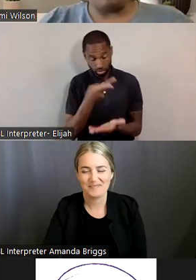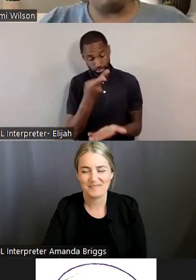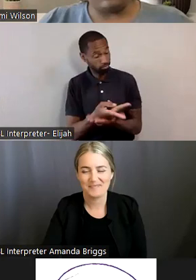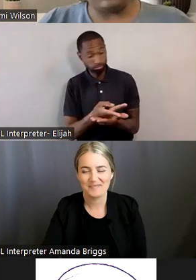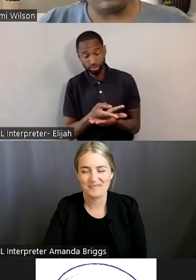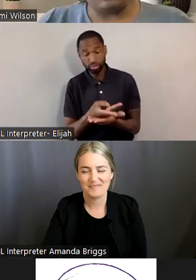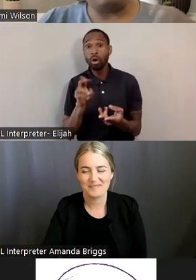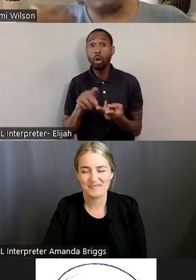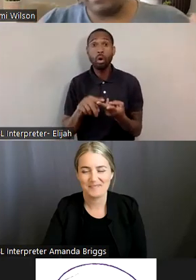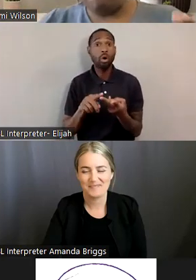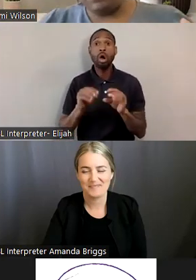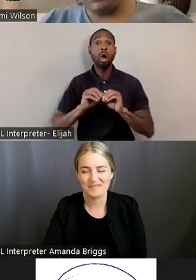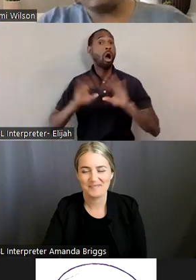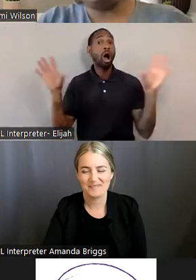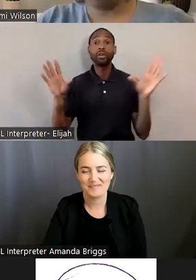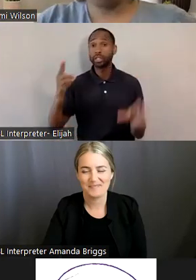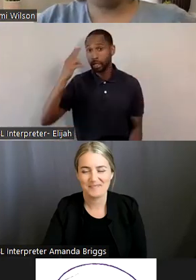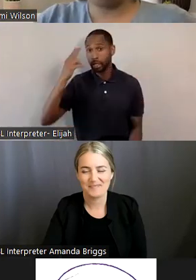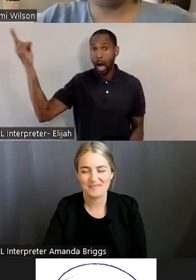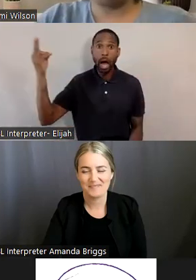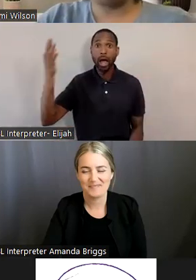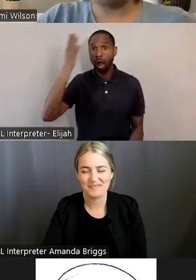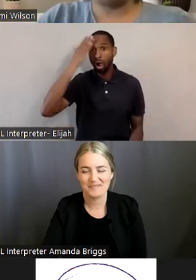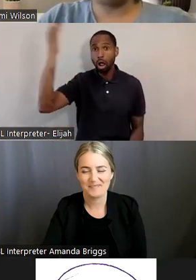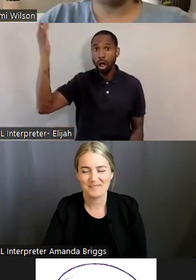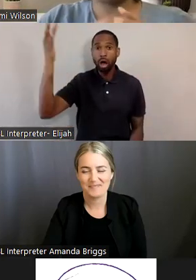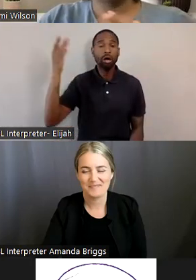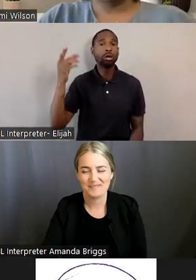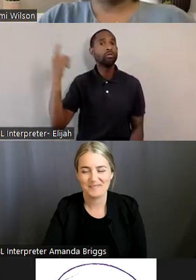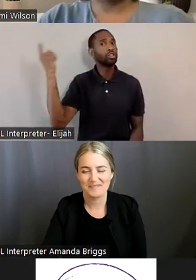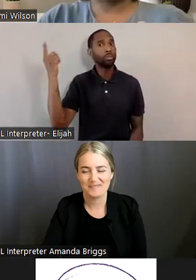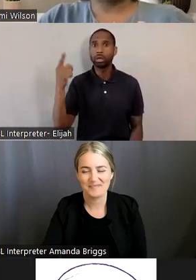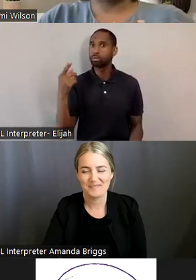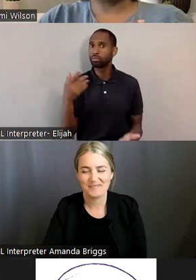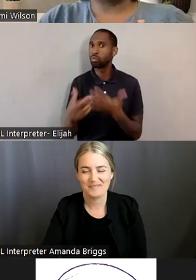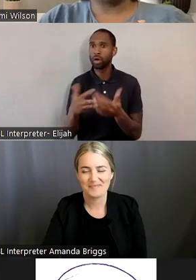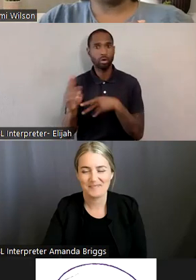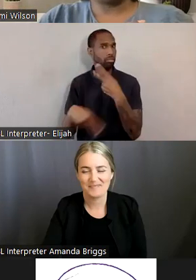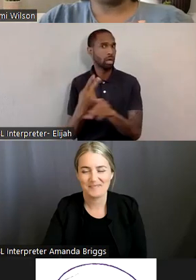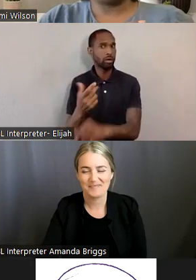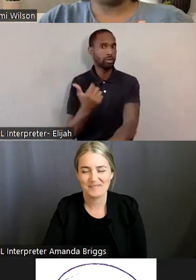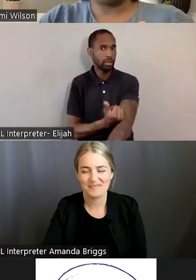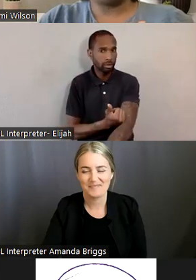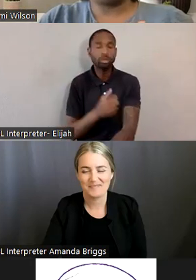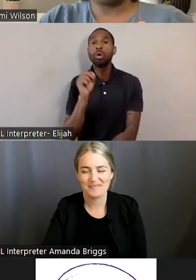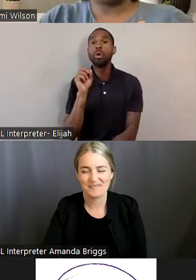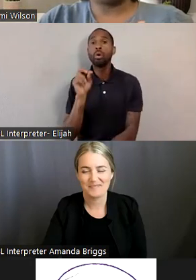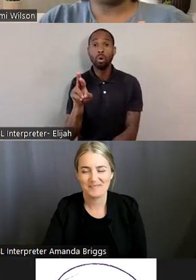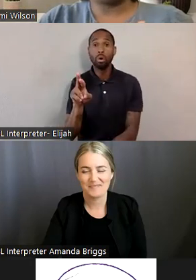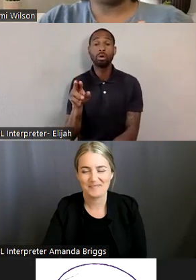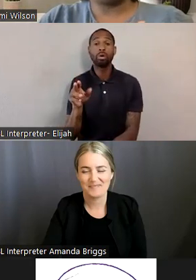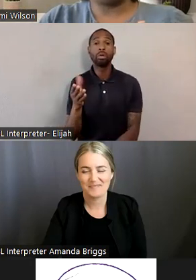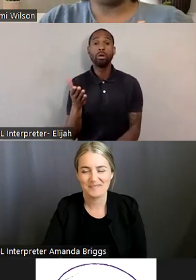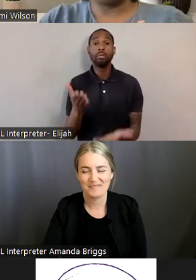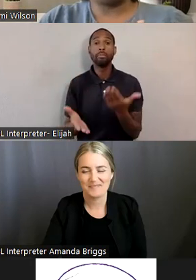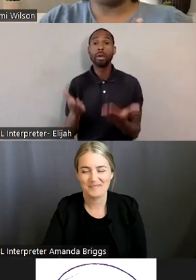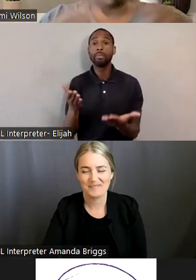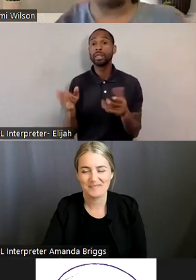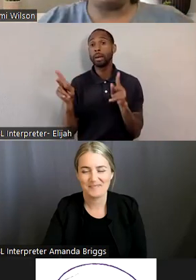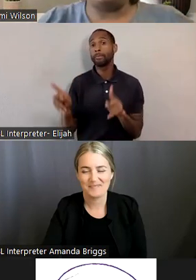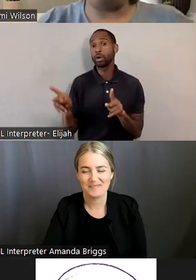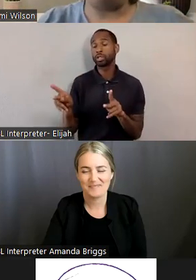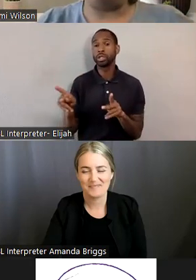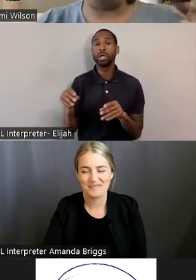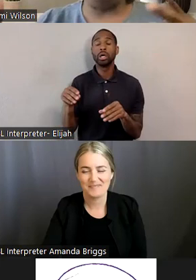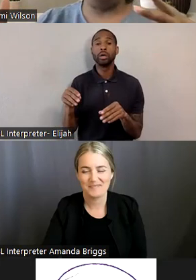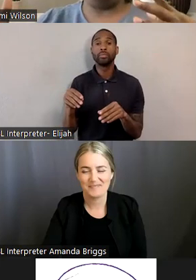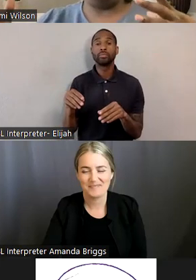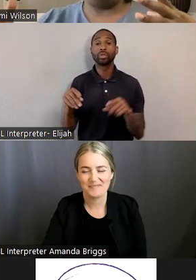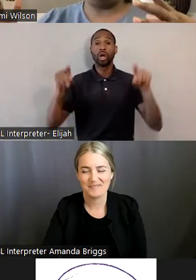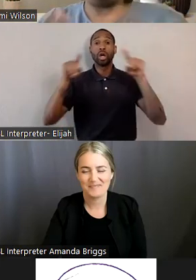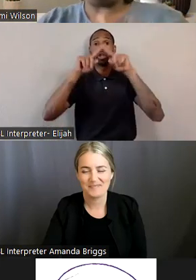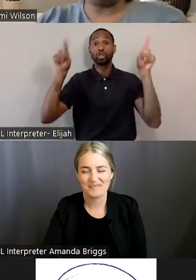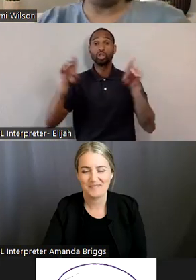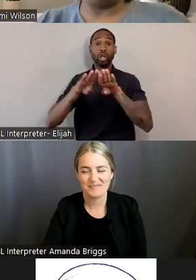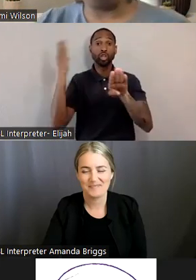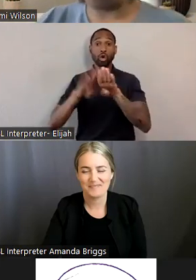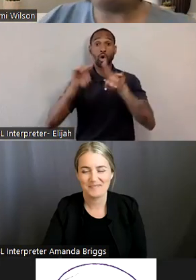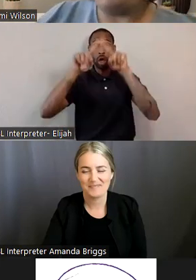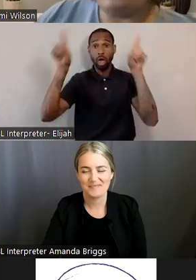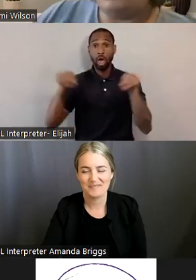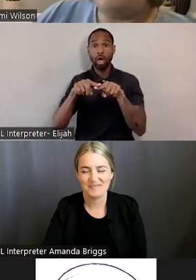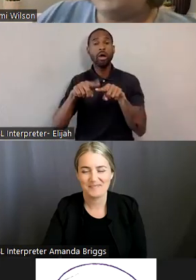obviously under the influence of a substance. Or they may be in the doorway of an abandoned